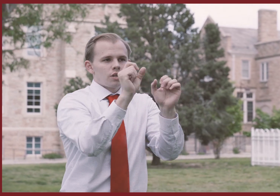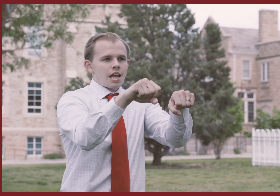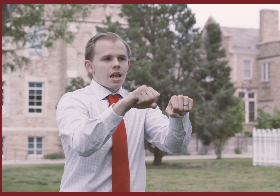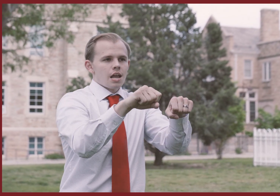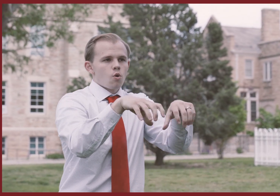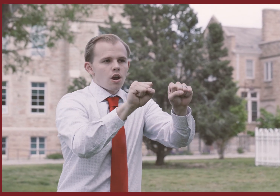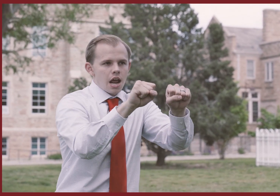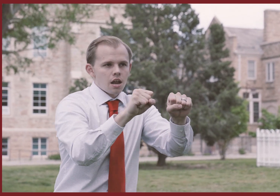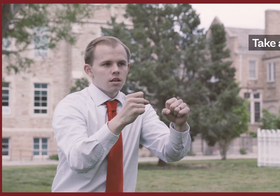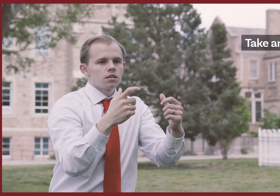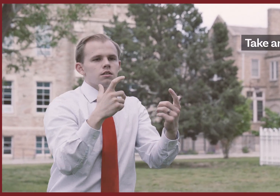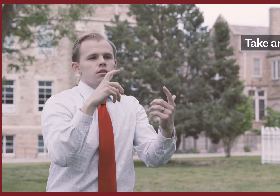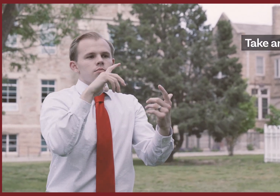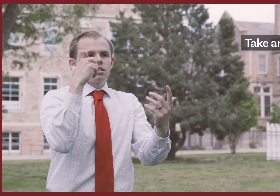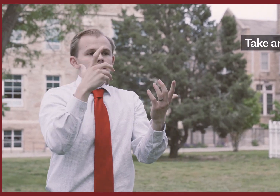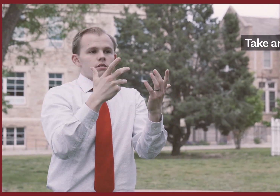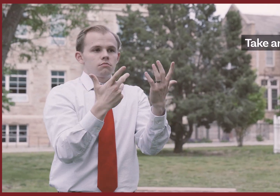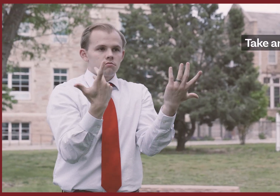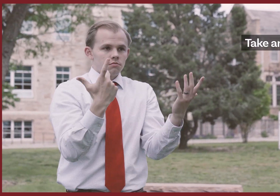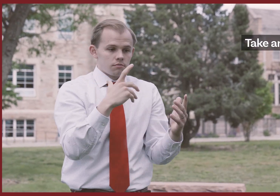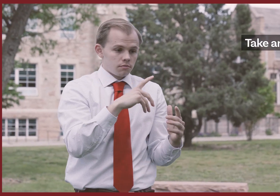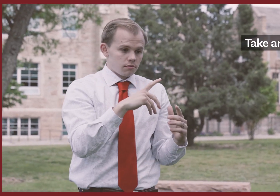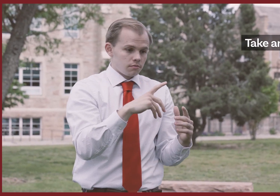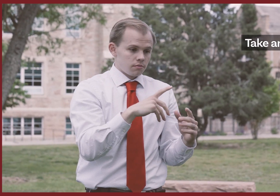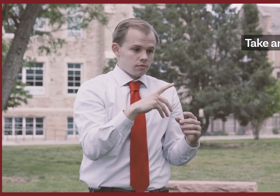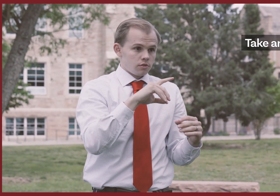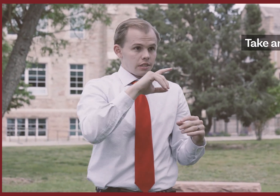you should be looking for an ASL course to take.